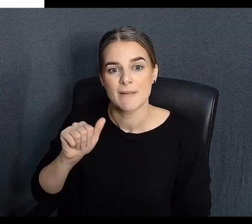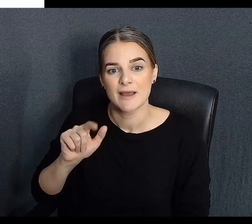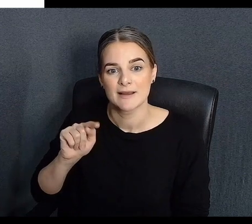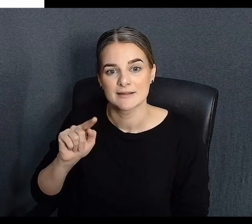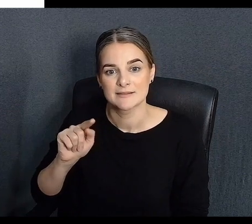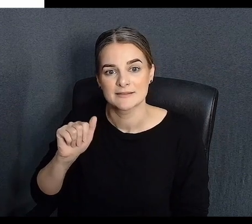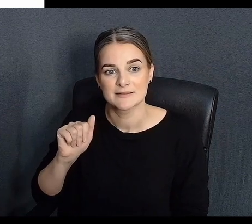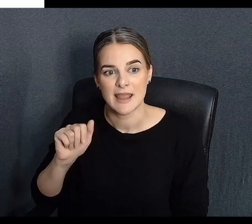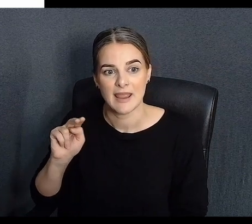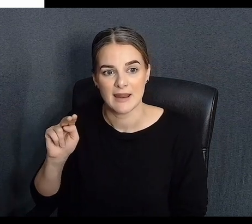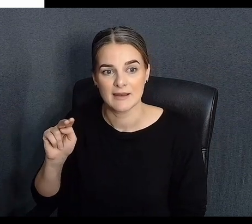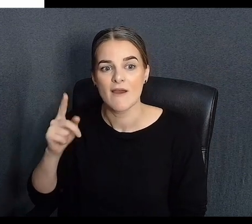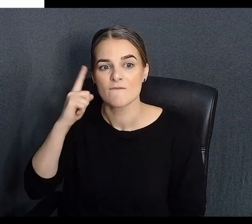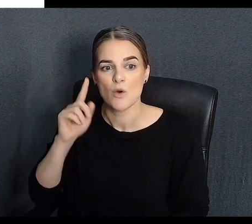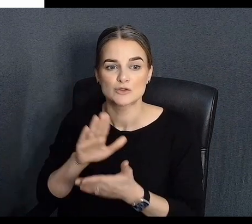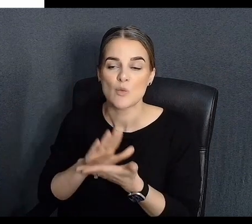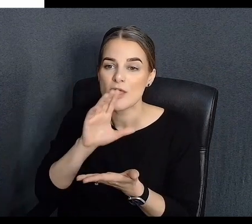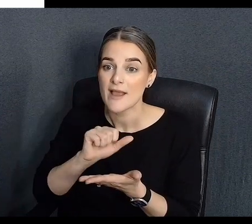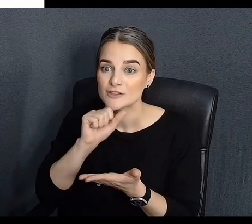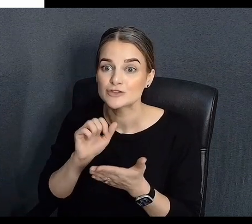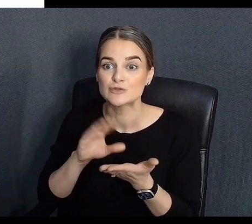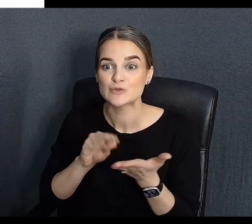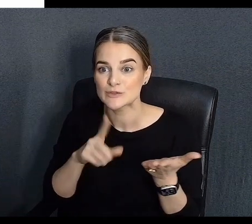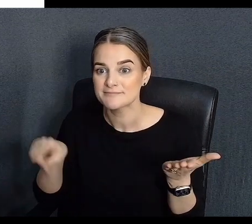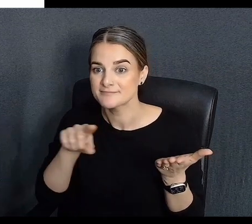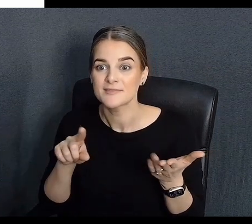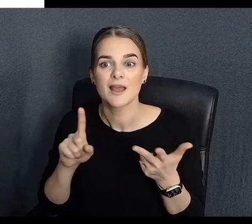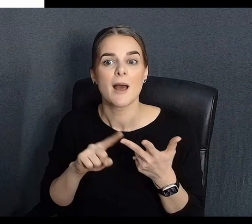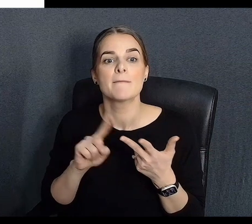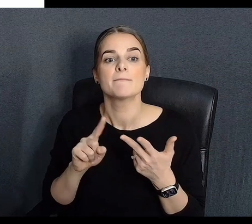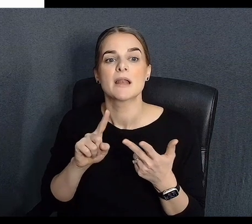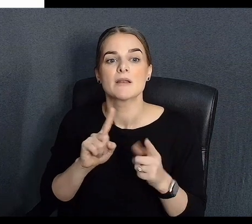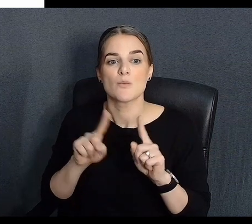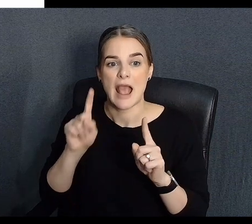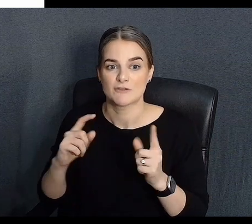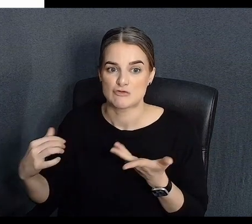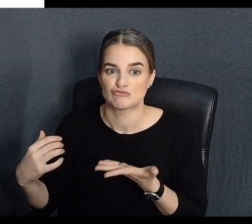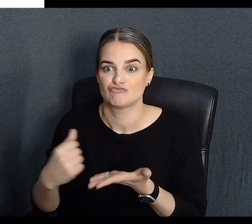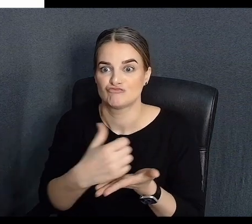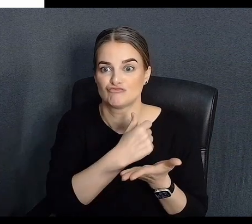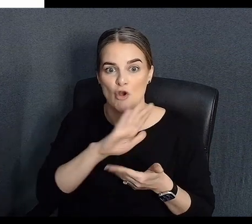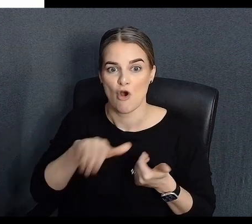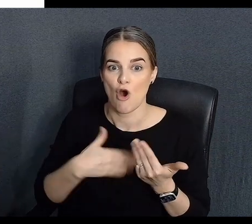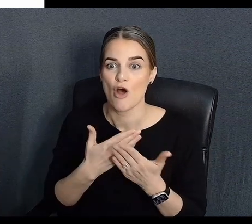the documents that are needed. So that being said, when we are anticipating